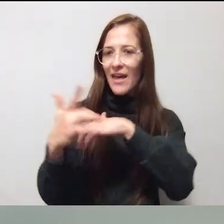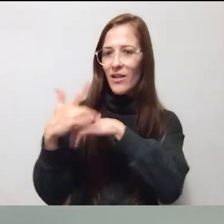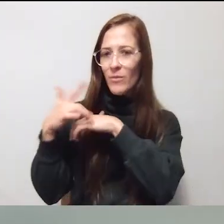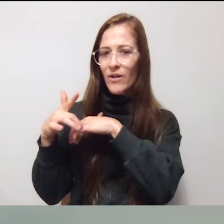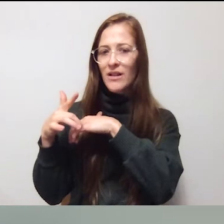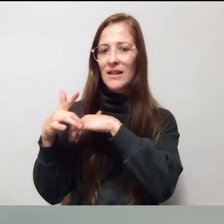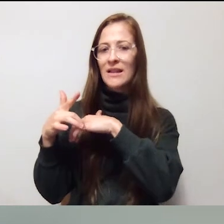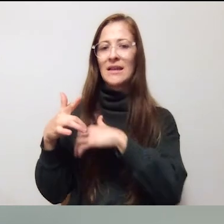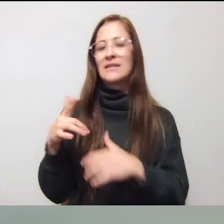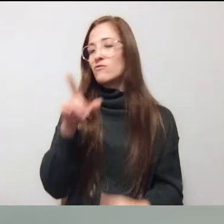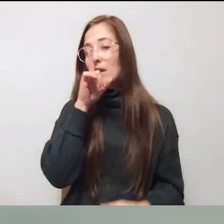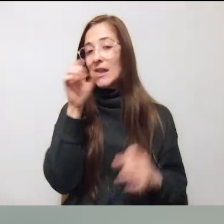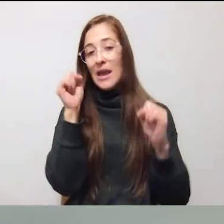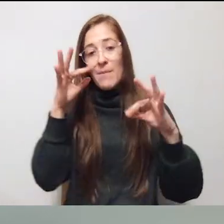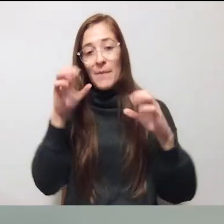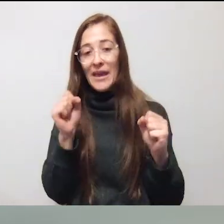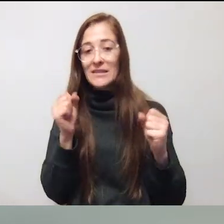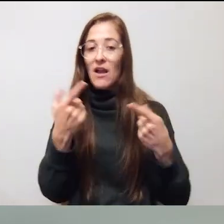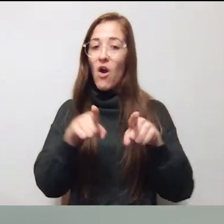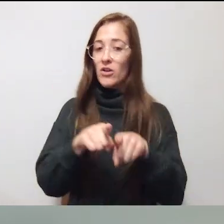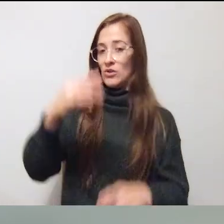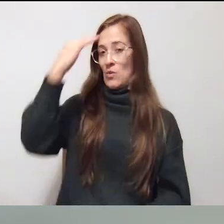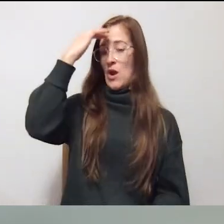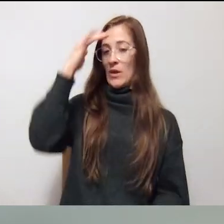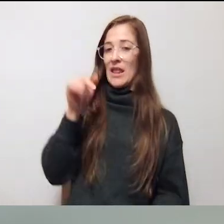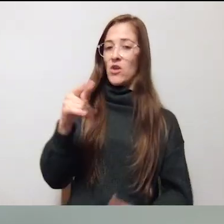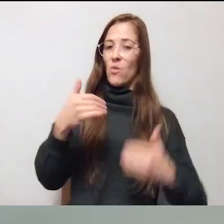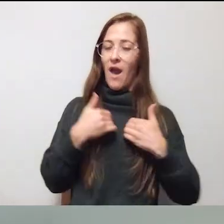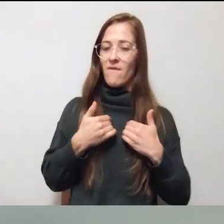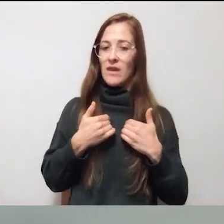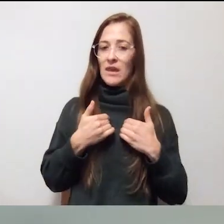It is amazing also knowing that you have the ability